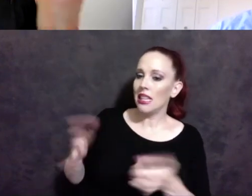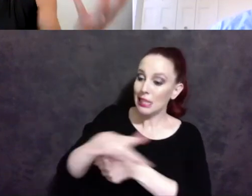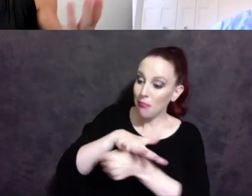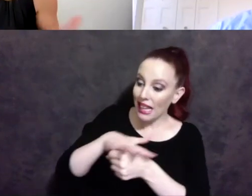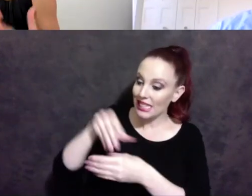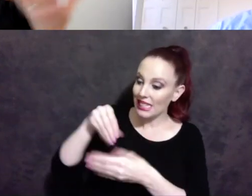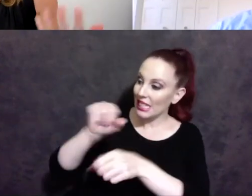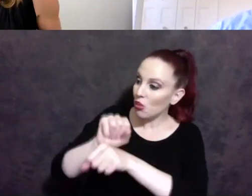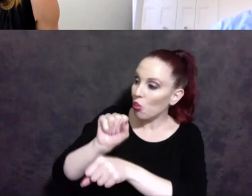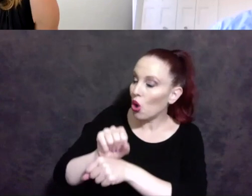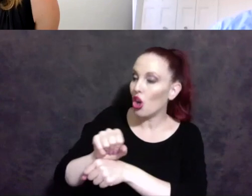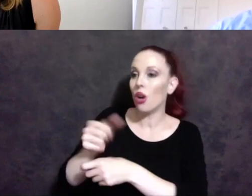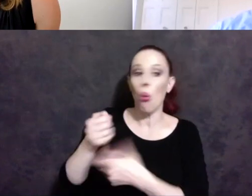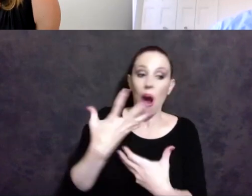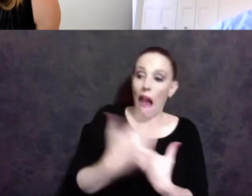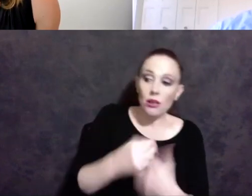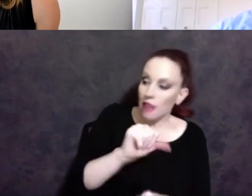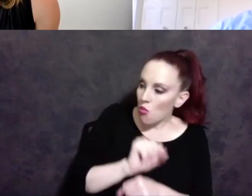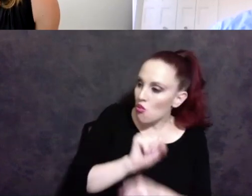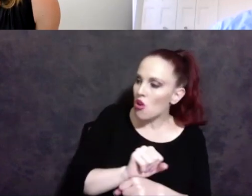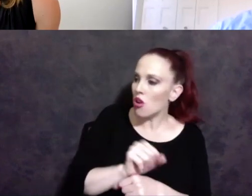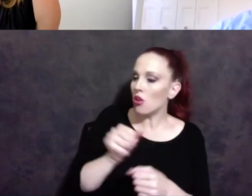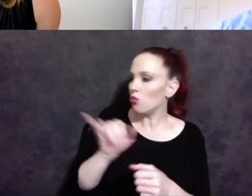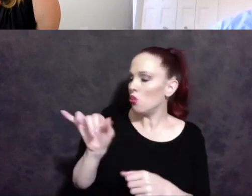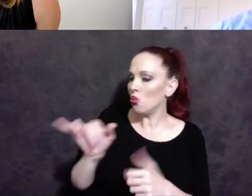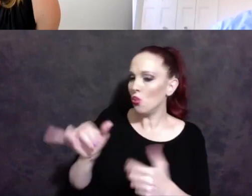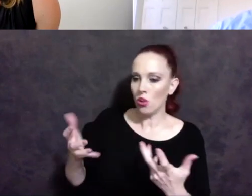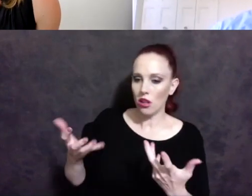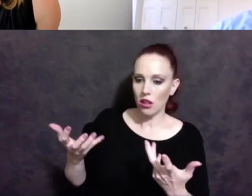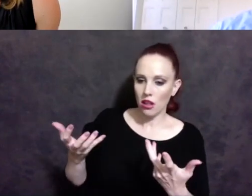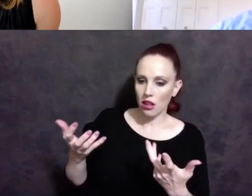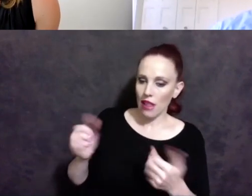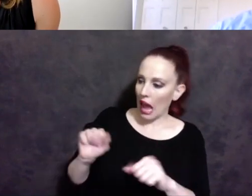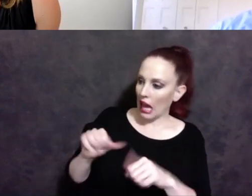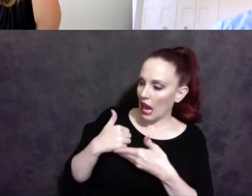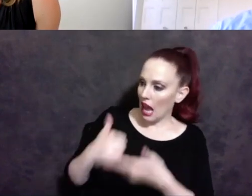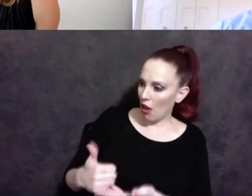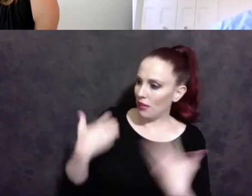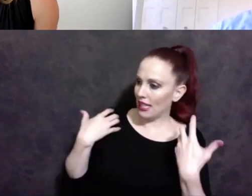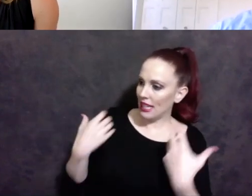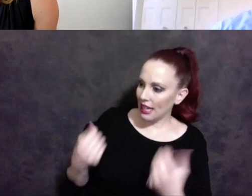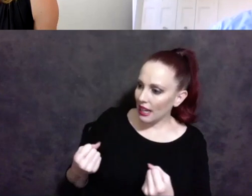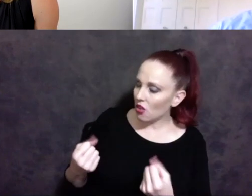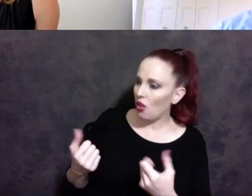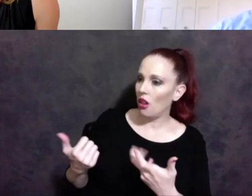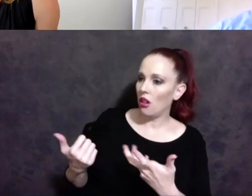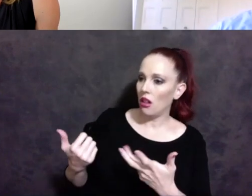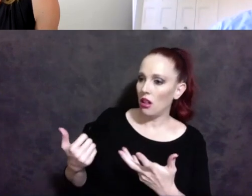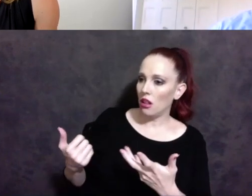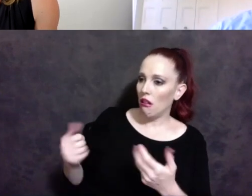and spaces outside of the workplace as well that can help heal? That can help develop